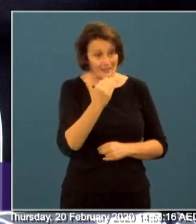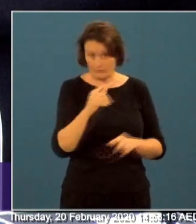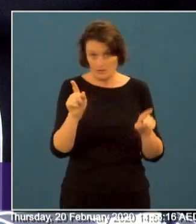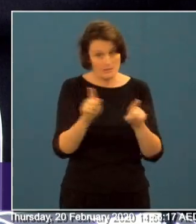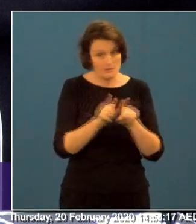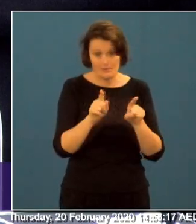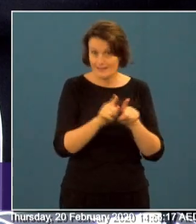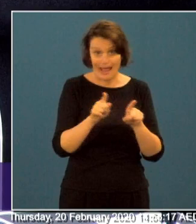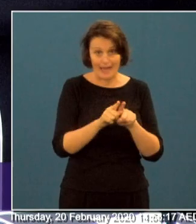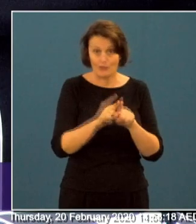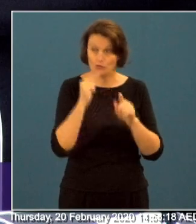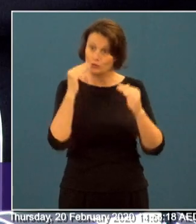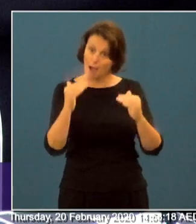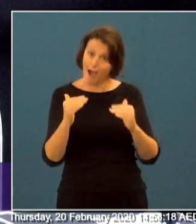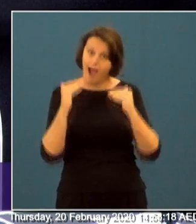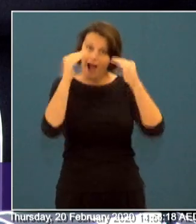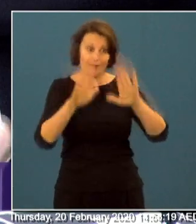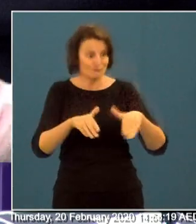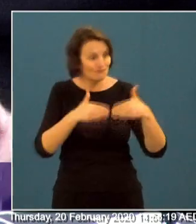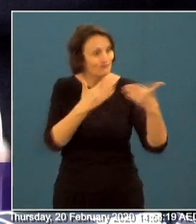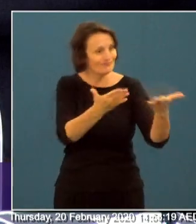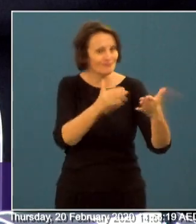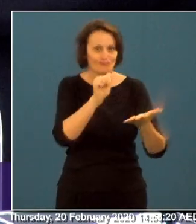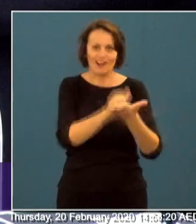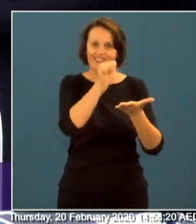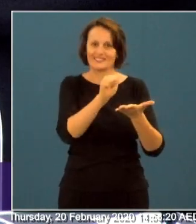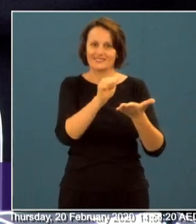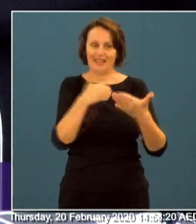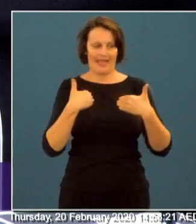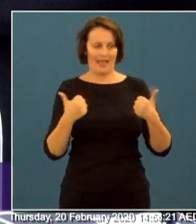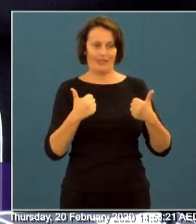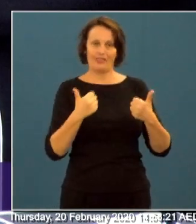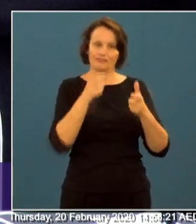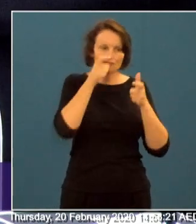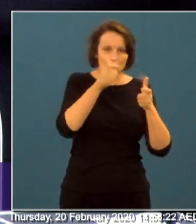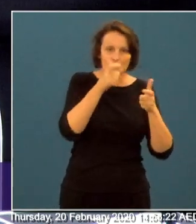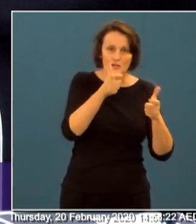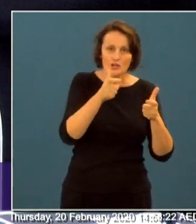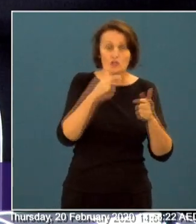apply to them. And we're looking at seeing if this can be a mechanism for health care services